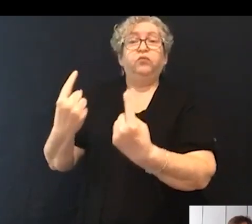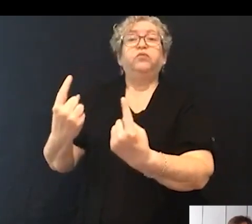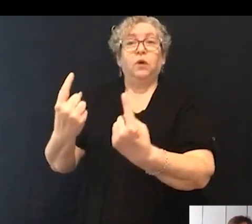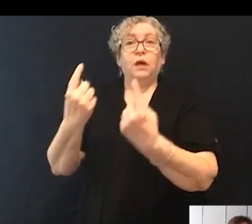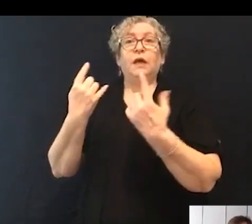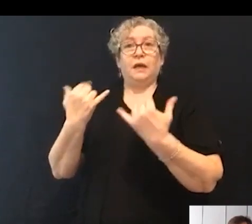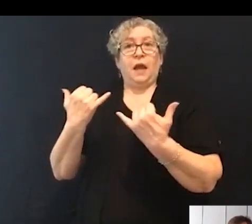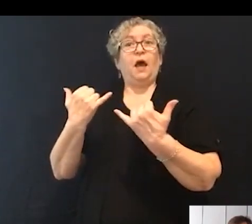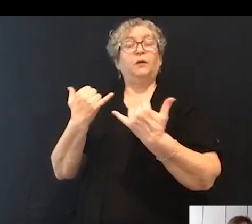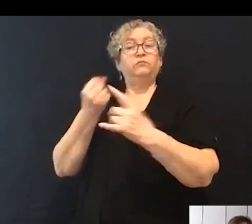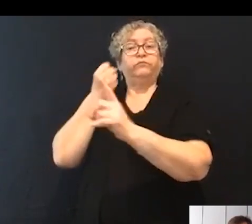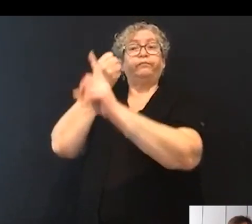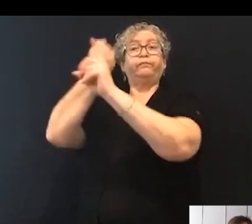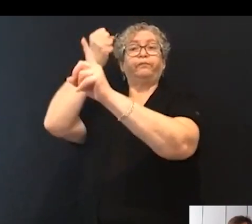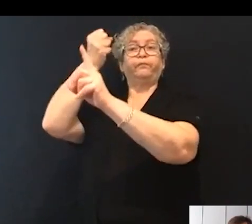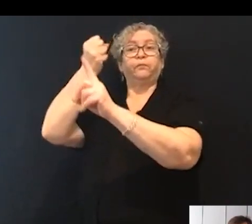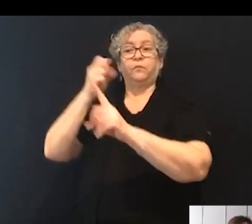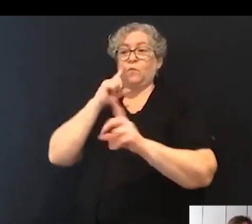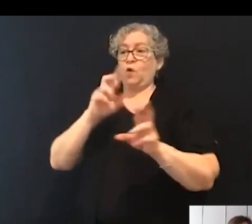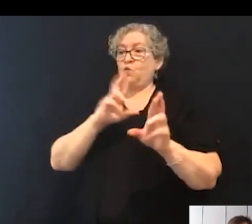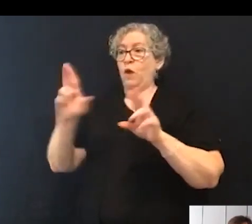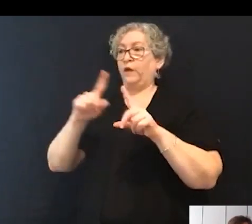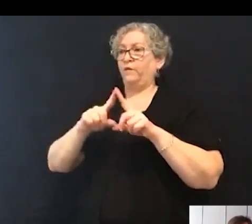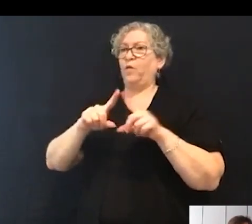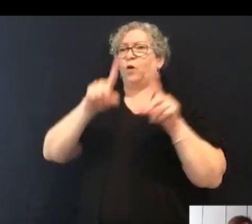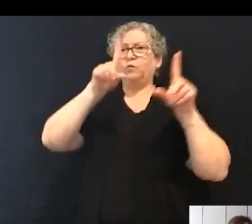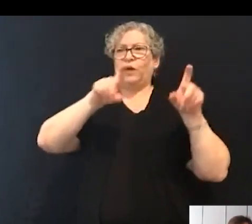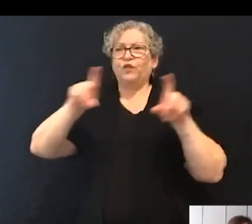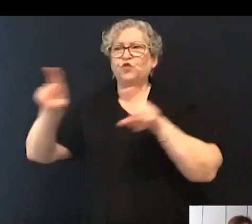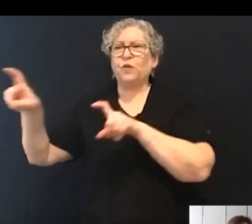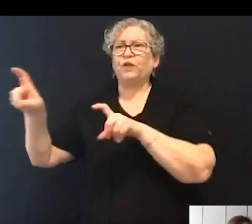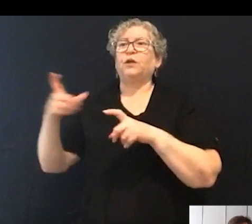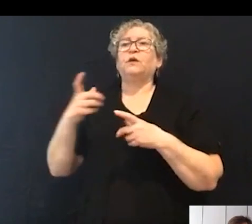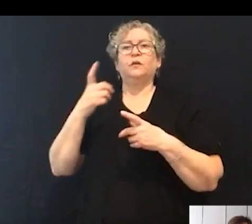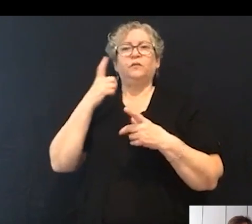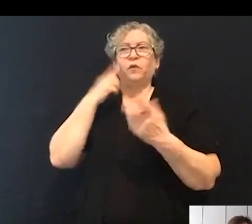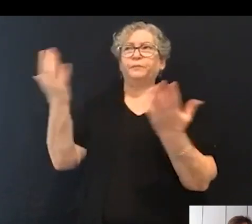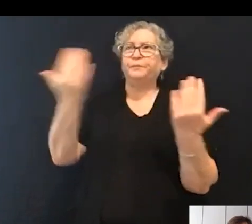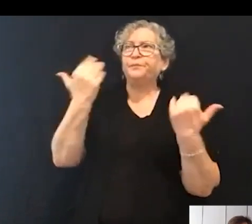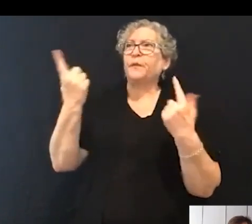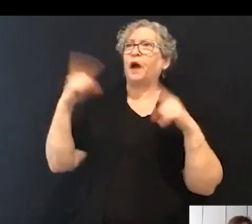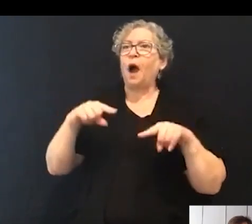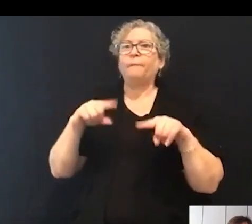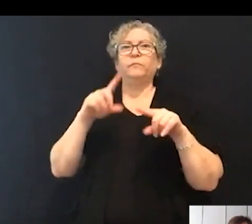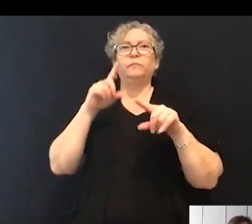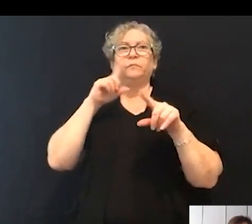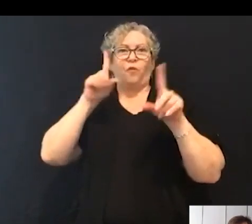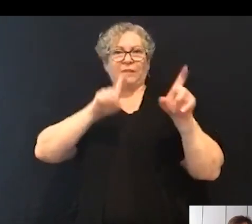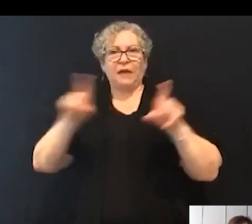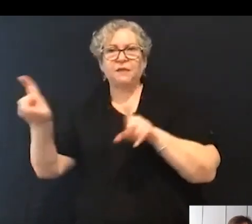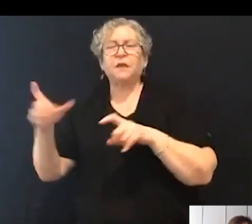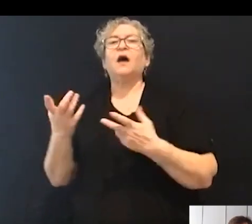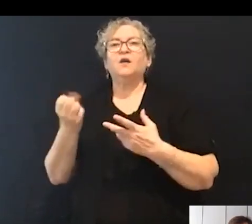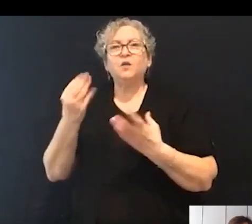reached the registration phase because the first trial showed very promising results.